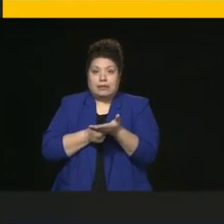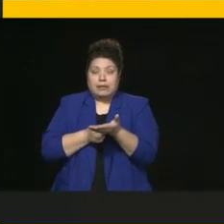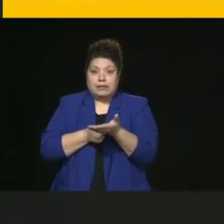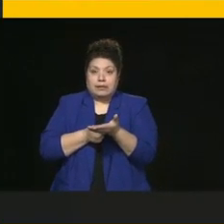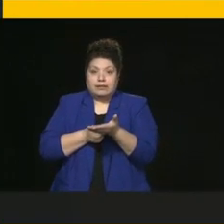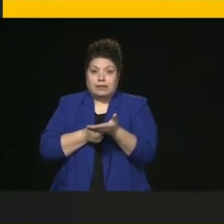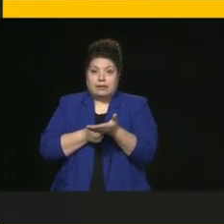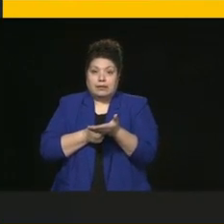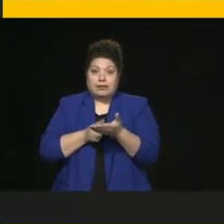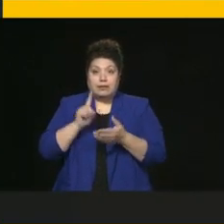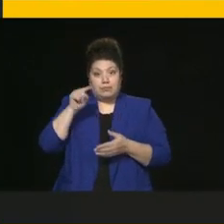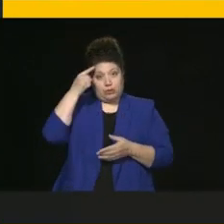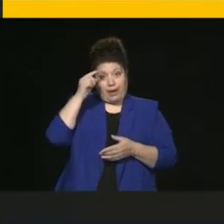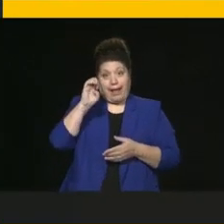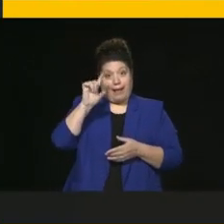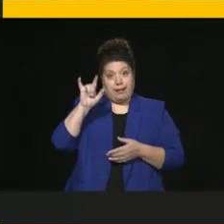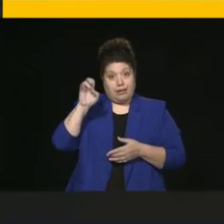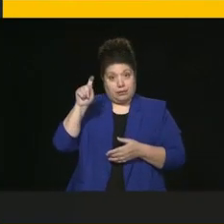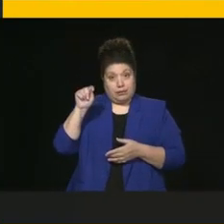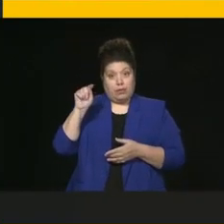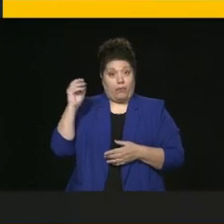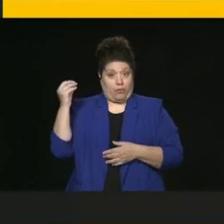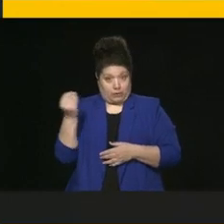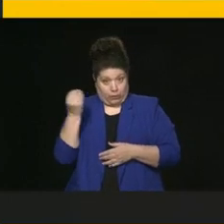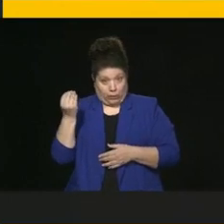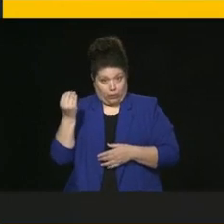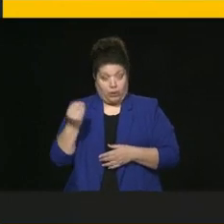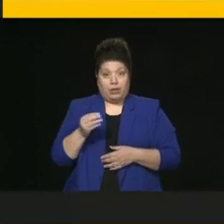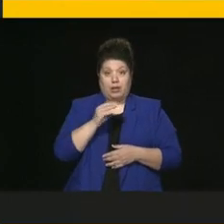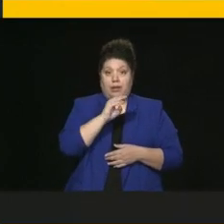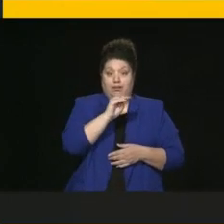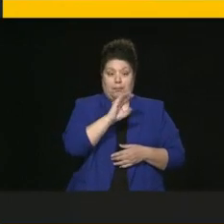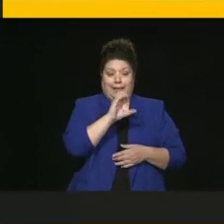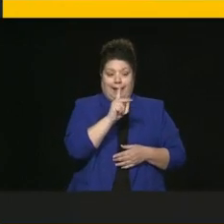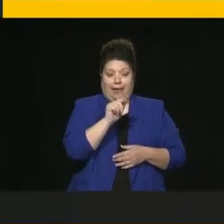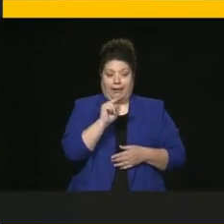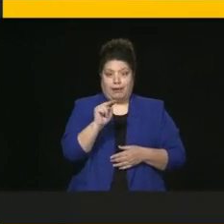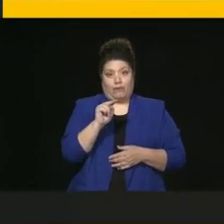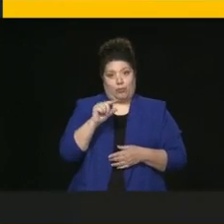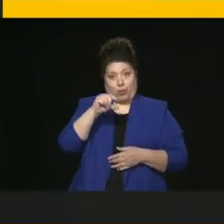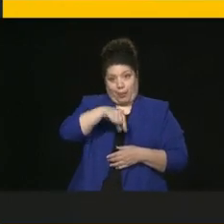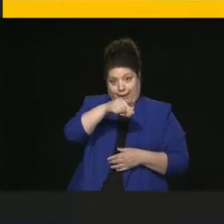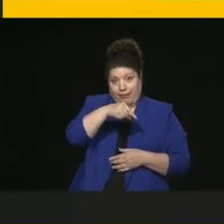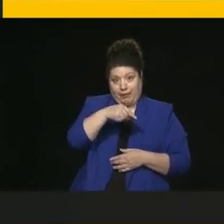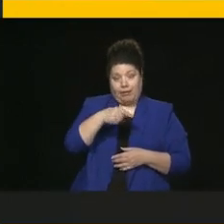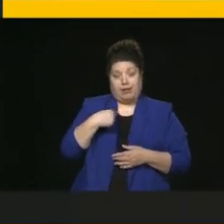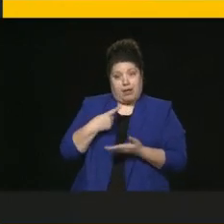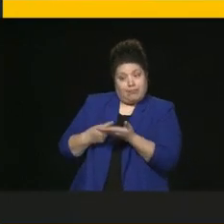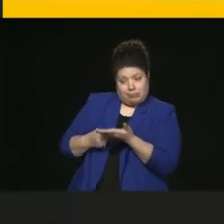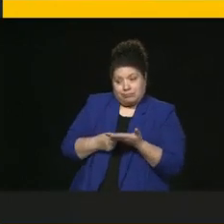BOTH WITH MY -- BOTH COUNTERPARTS, MINISTER ELLIOTT FROM ONTARIO AND MINISTER McCANN